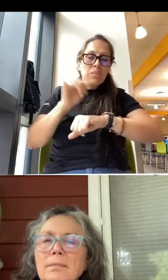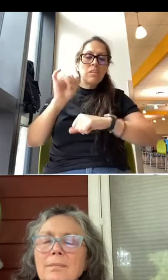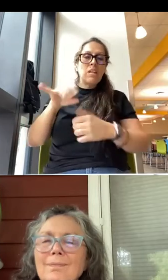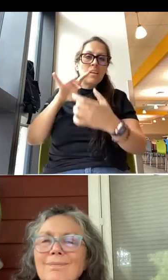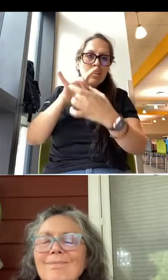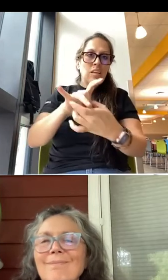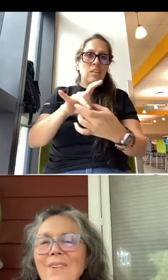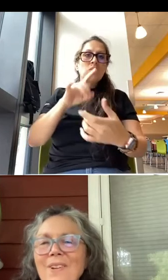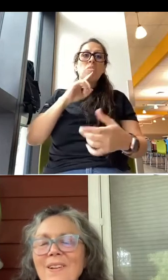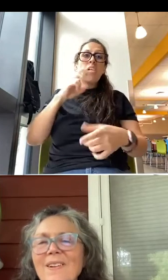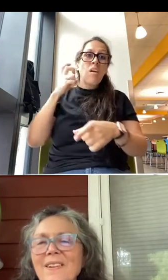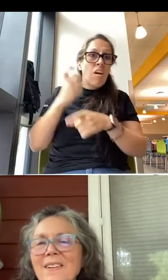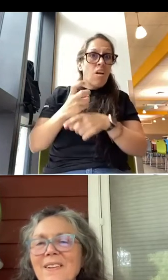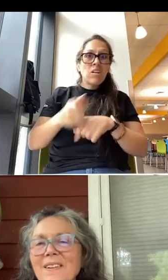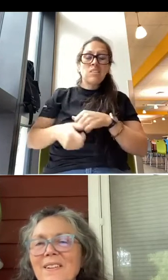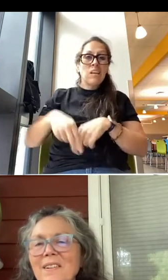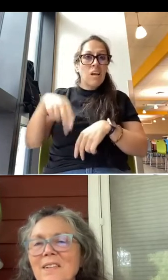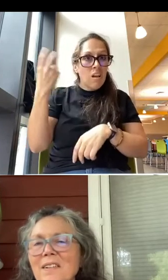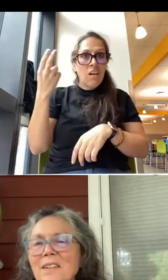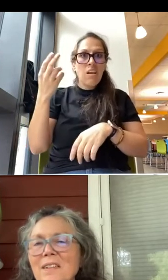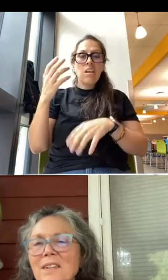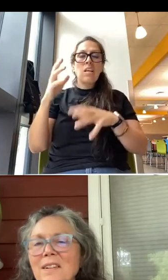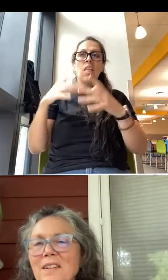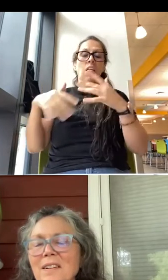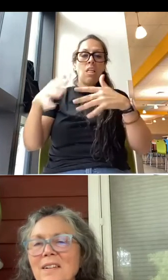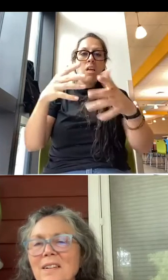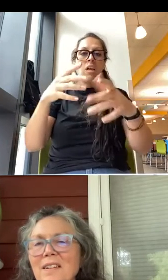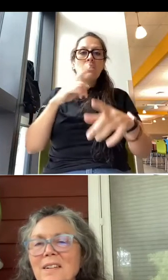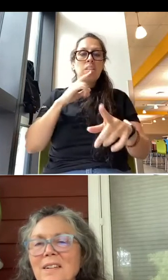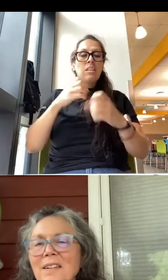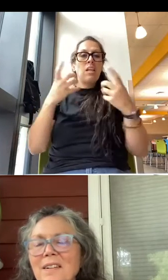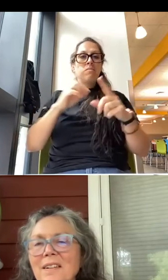and like a lot of, like, in in a lot of situations, so it's like you break down those